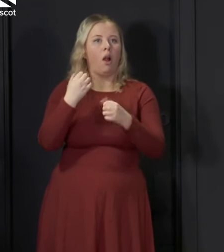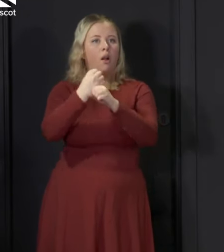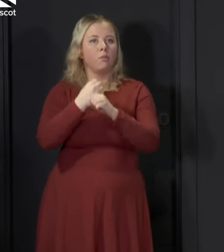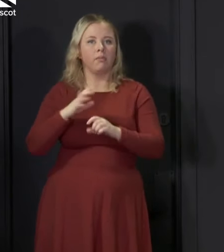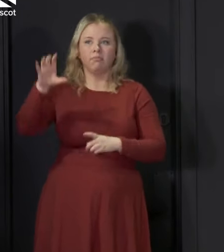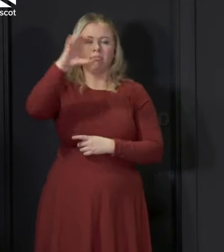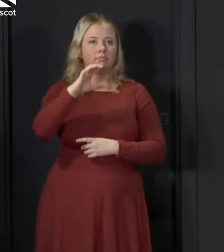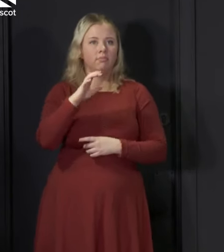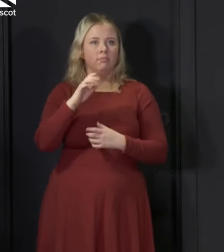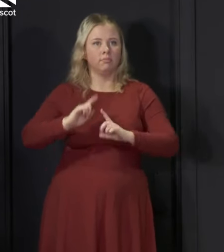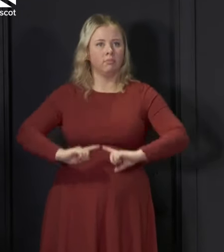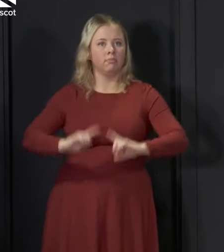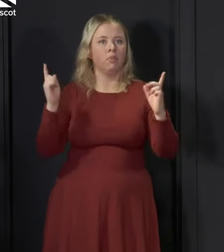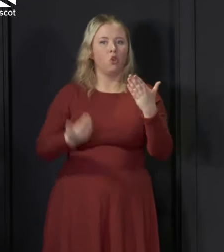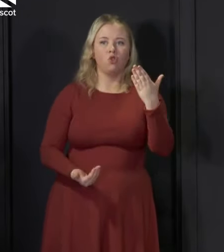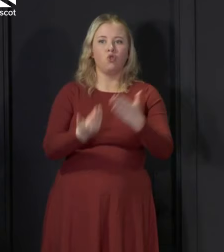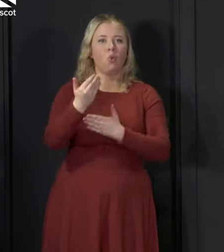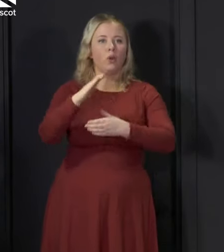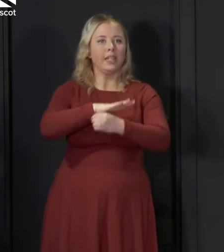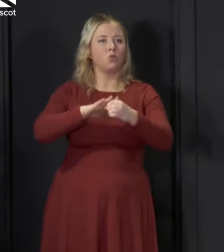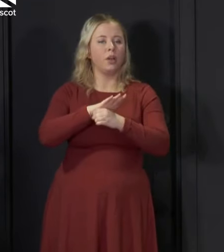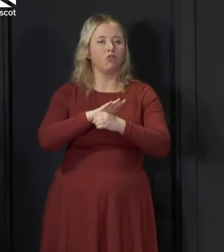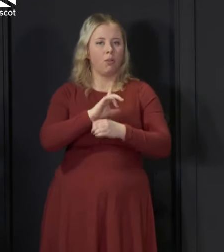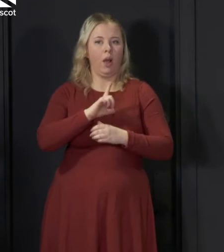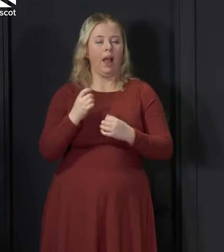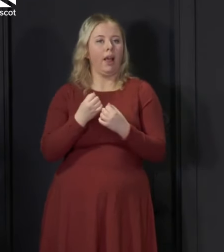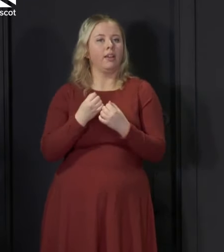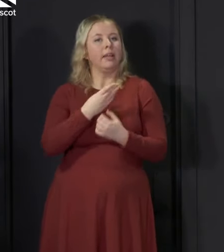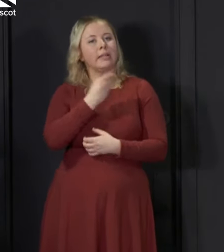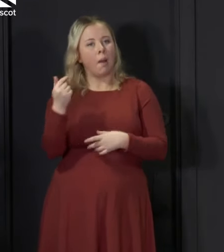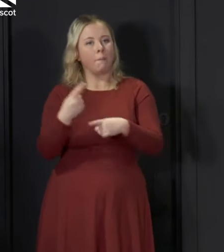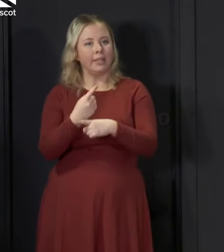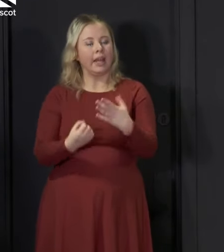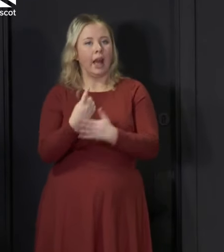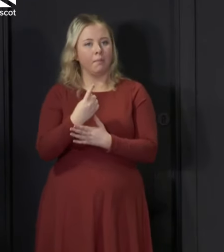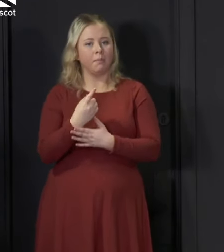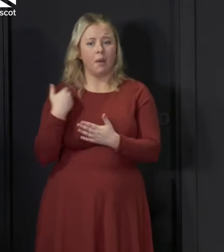but there has been no complacency. At every step we have sought to do what is right, what